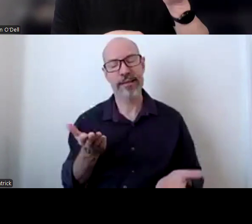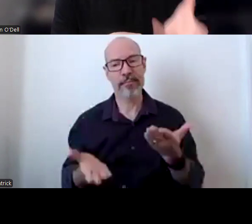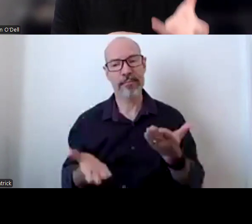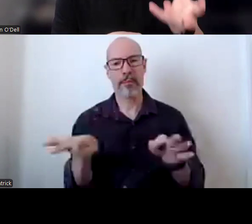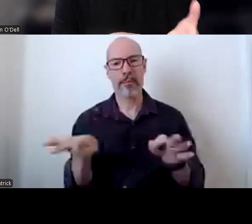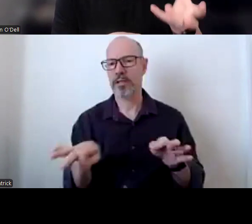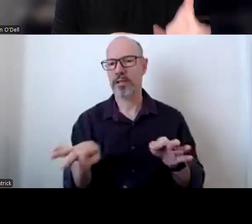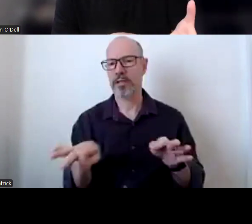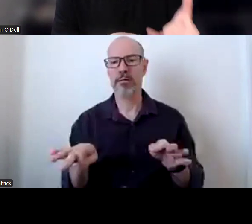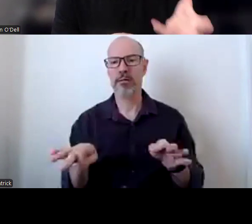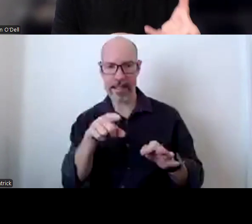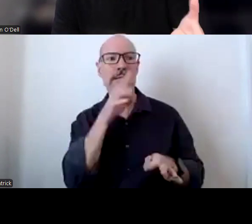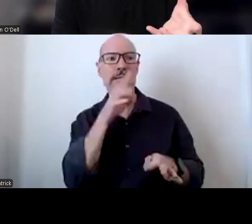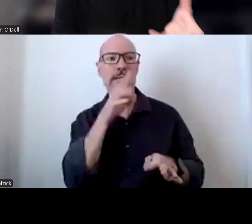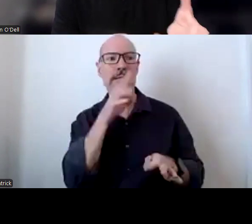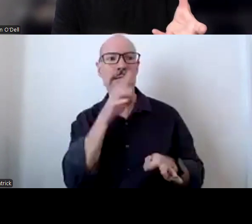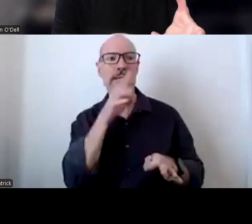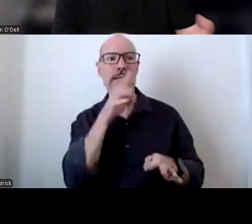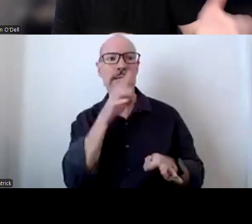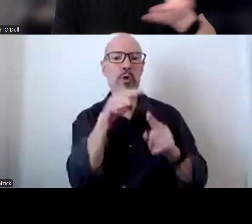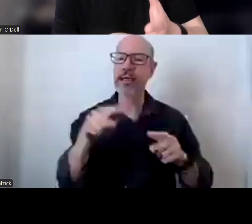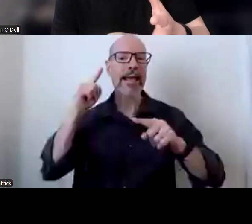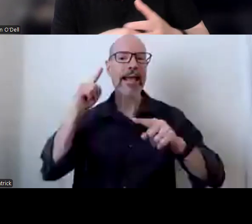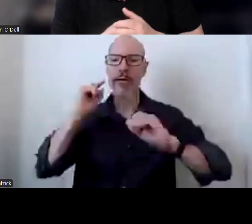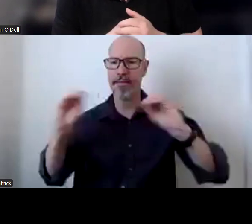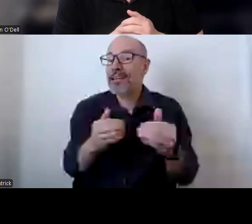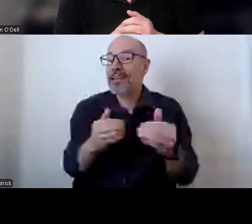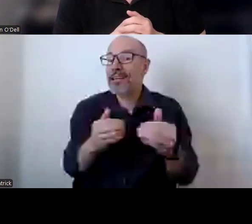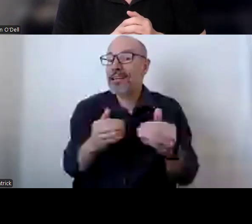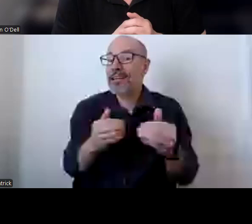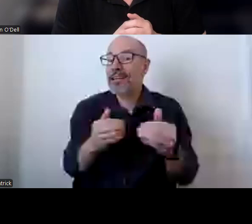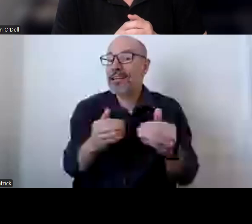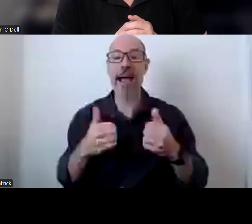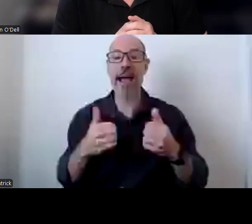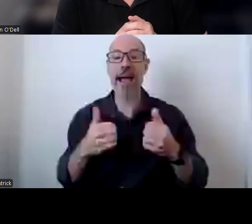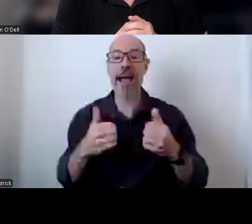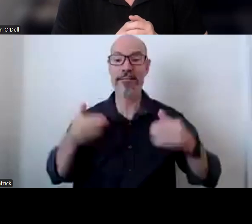speak back to you, but they will not be able to hear even with hearing aids what you are saying Next slide, please.